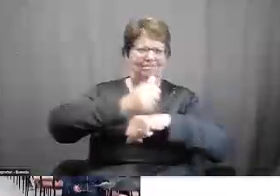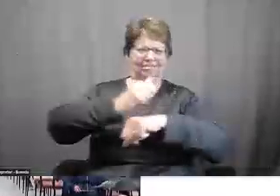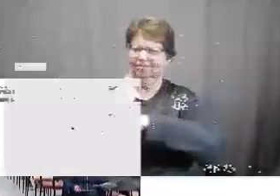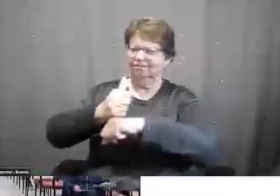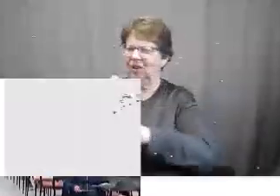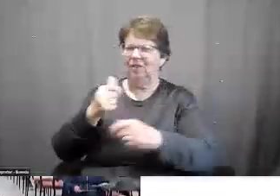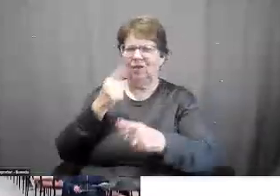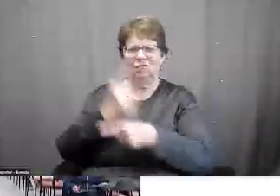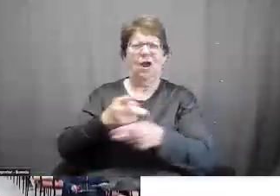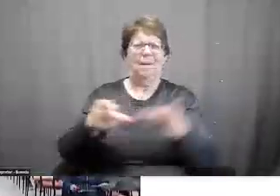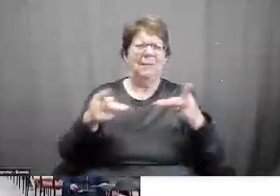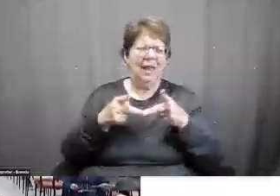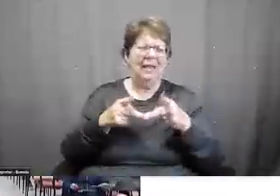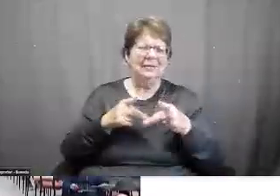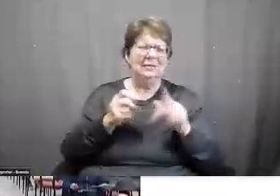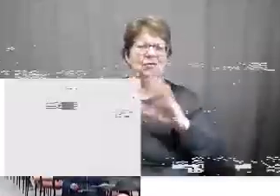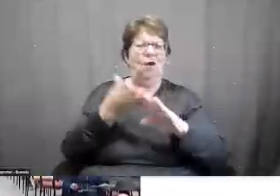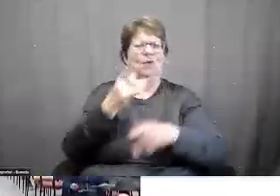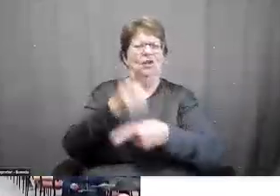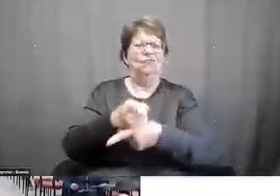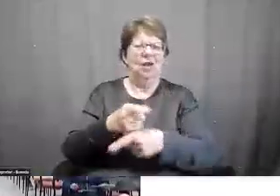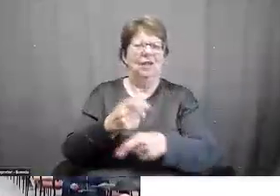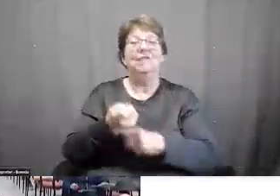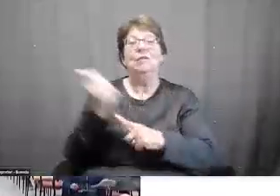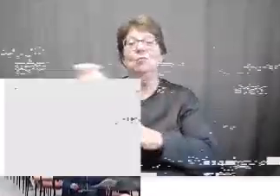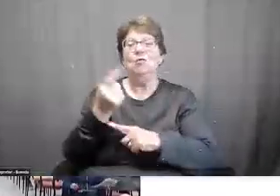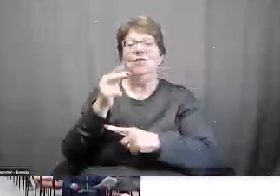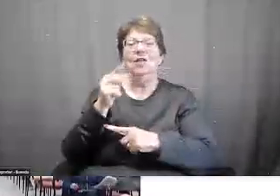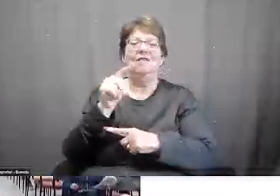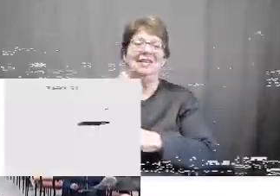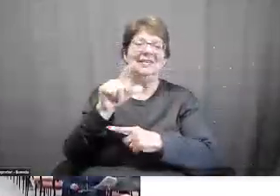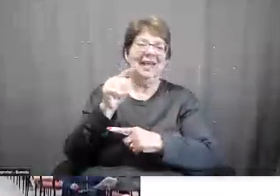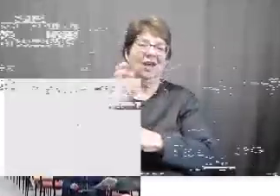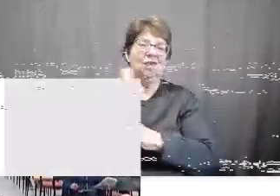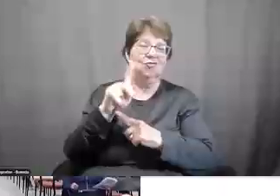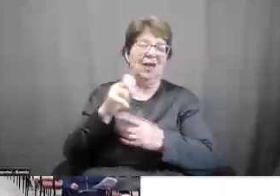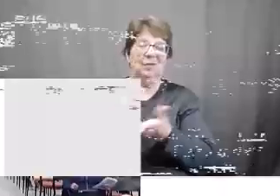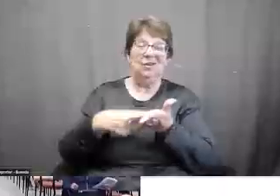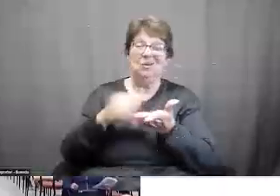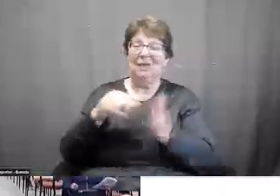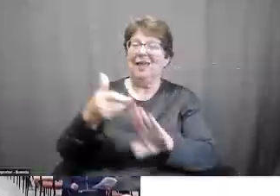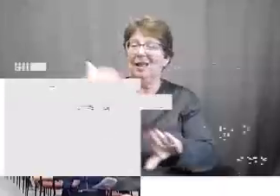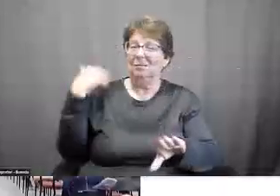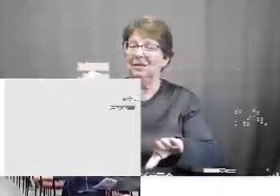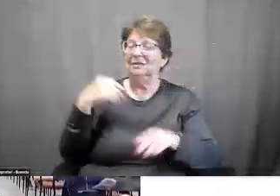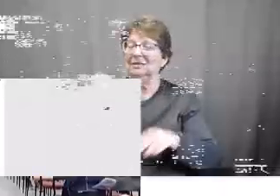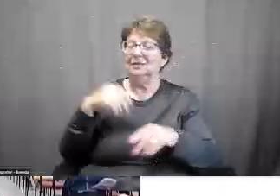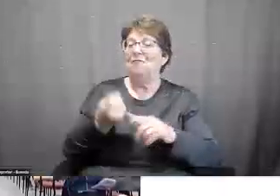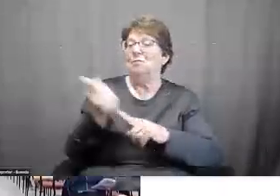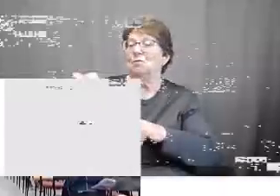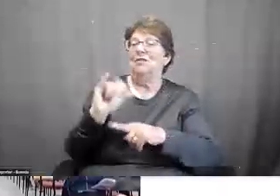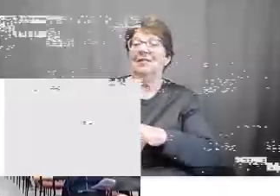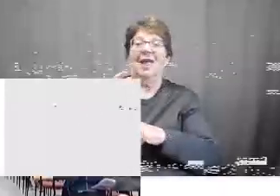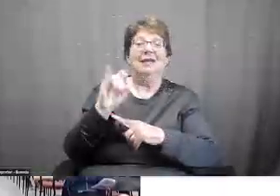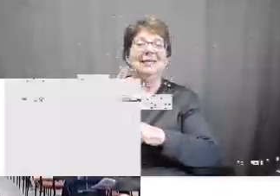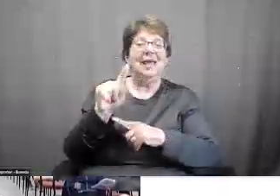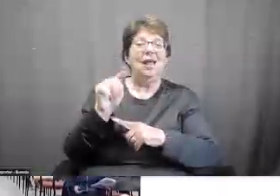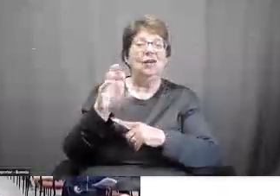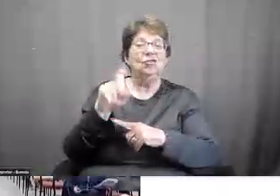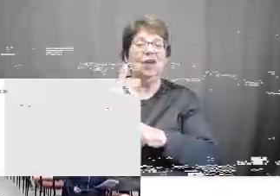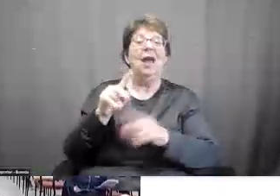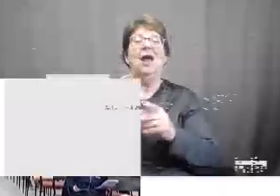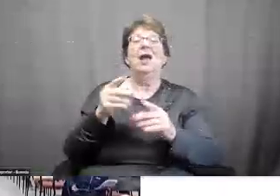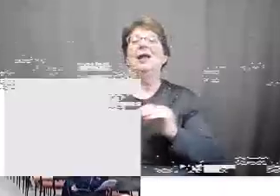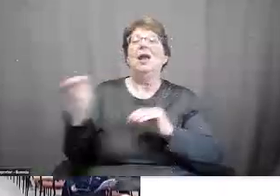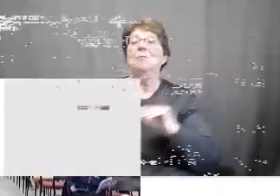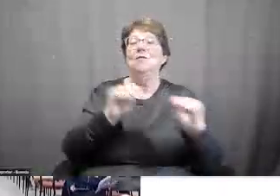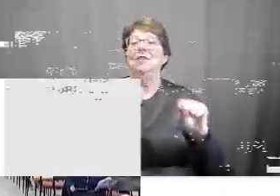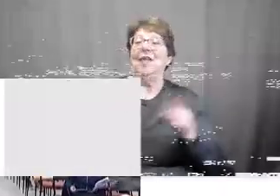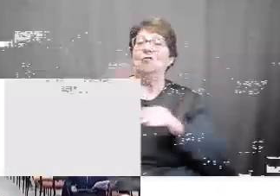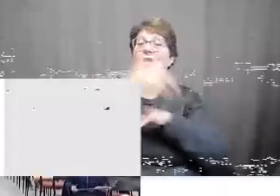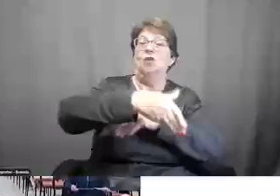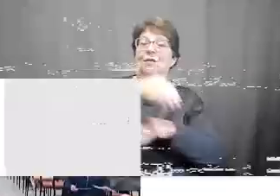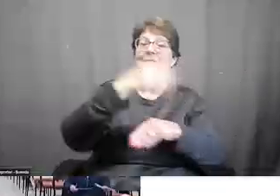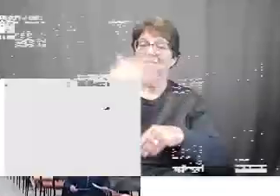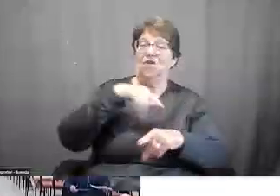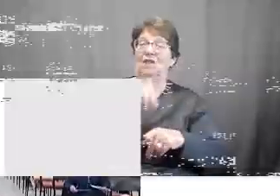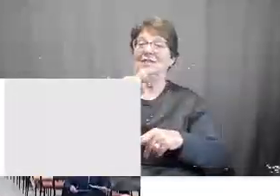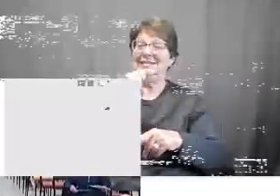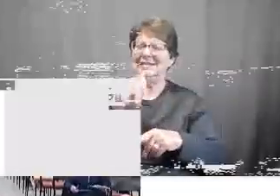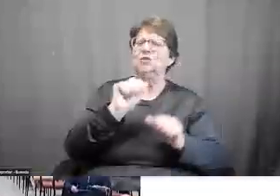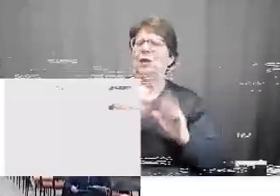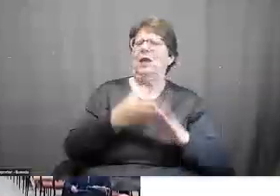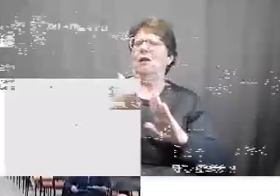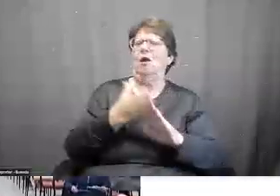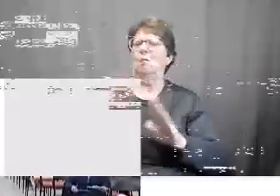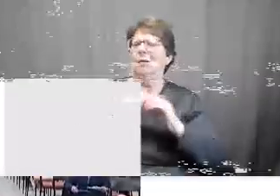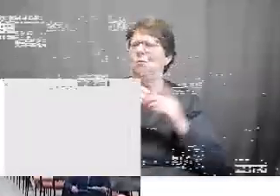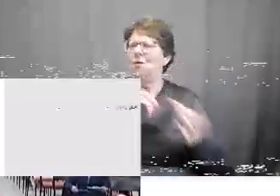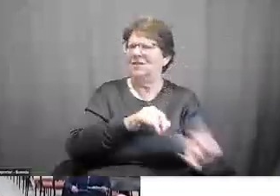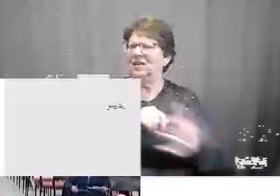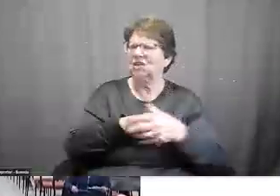Boardroom: And then removal of the tail track. We've talked about this in previous committees. By removing that tail track and moving the crossover in front of the station, we're able to operate more efficiently and meet greater headways.